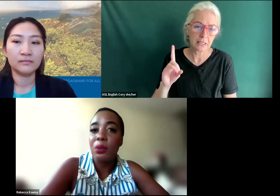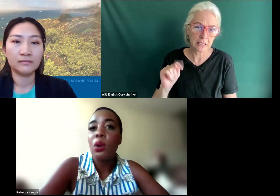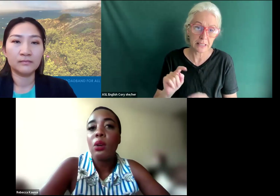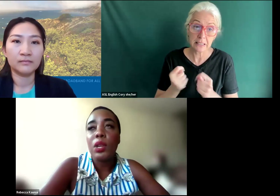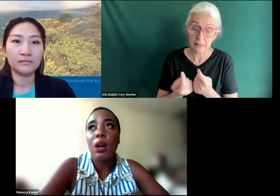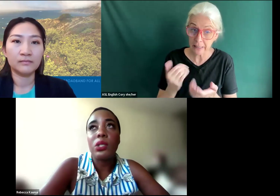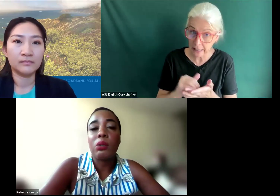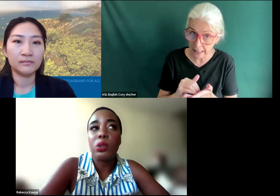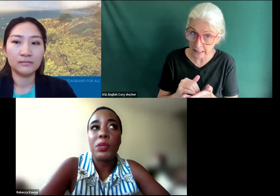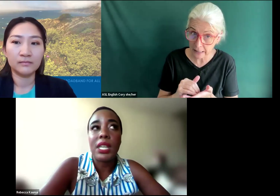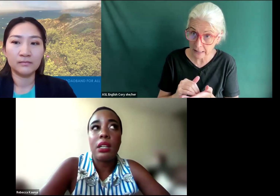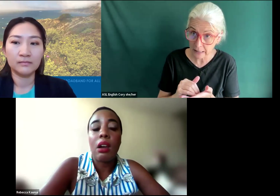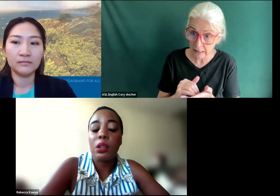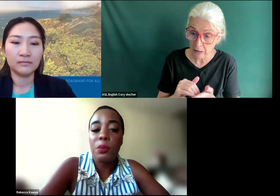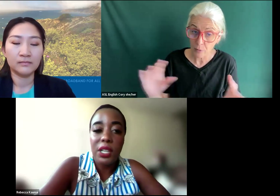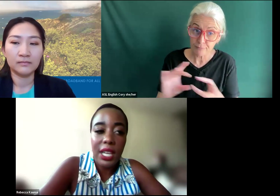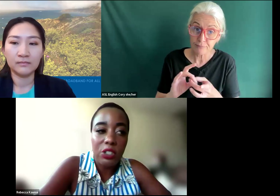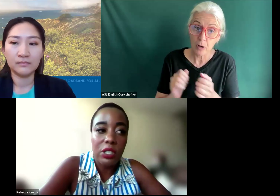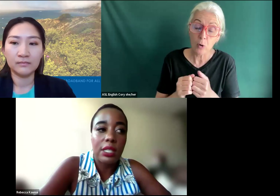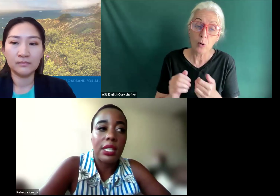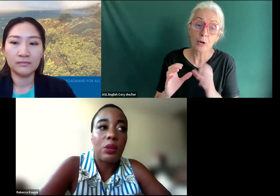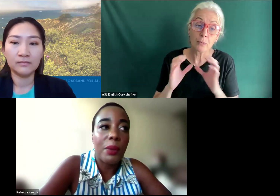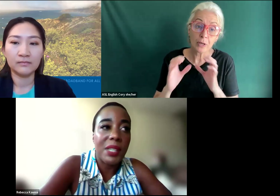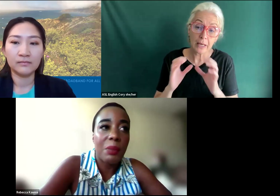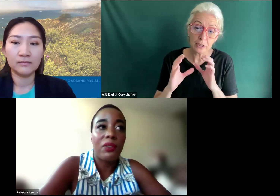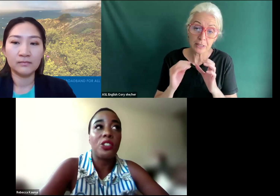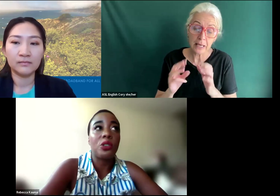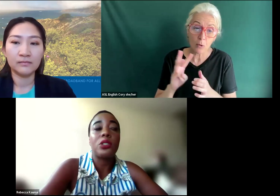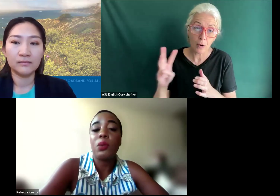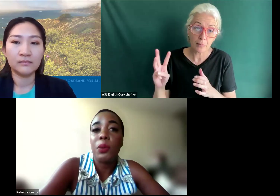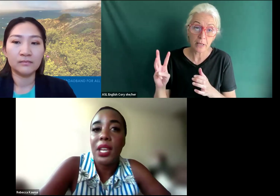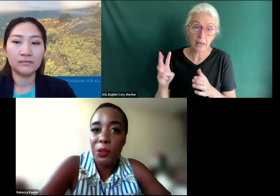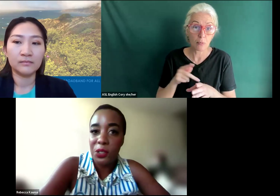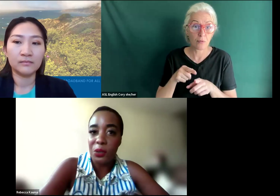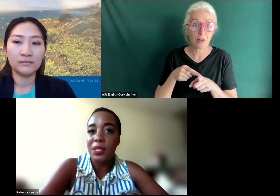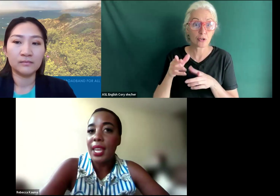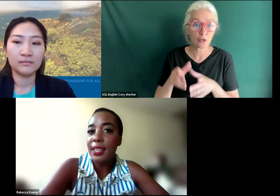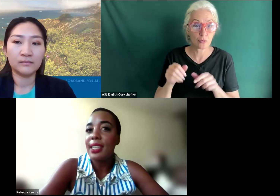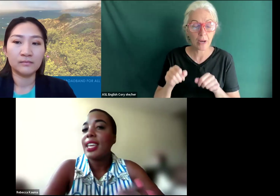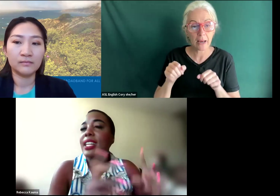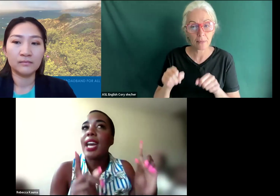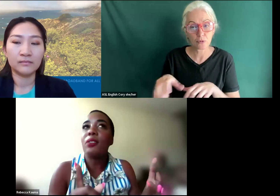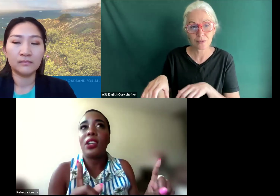again. We also looped in our communications and website professionals, so we were able to take an